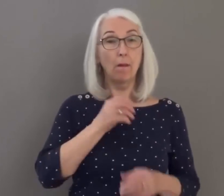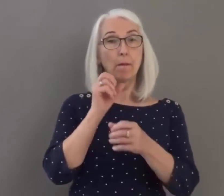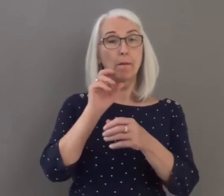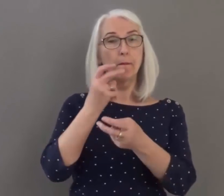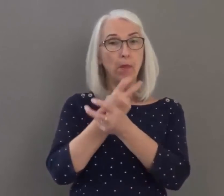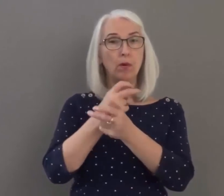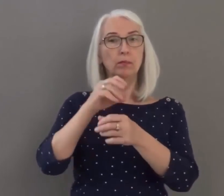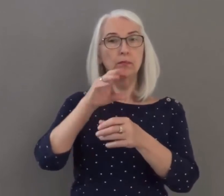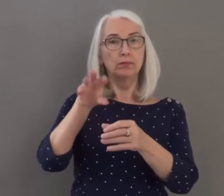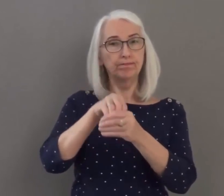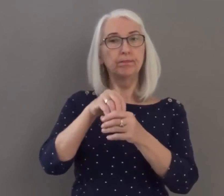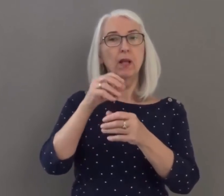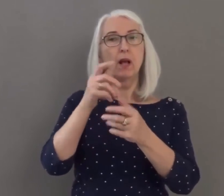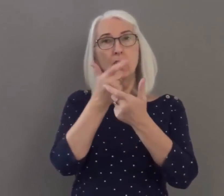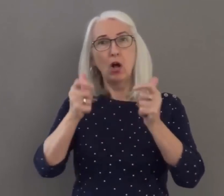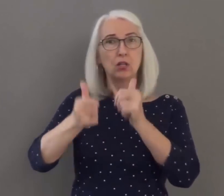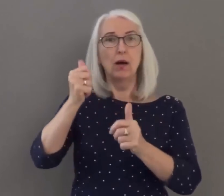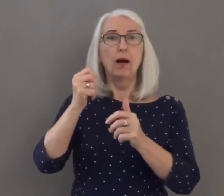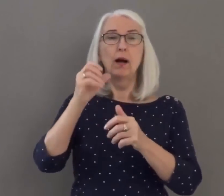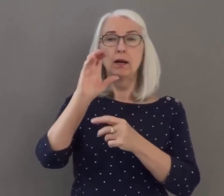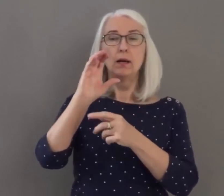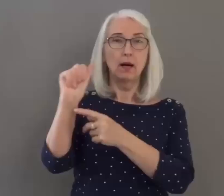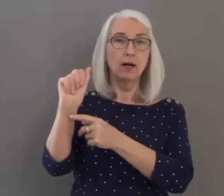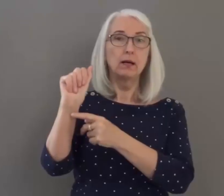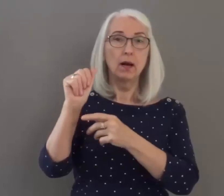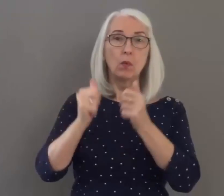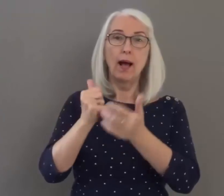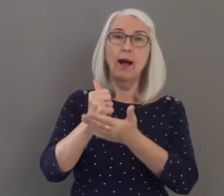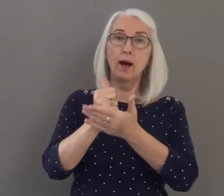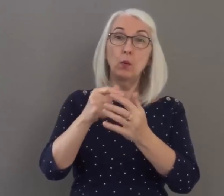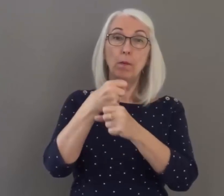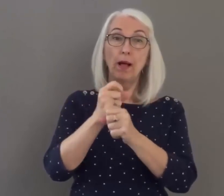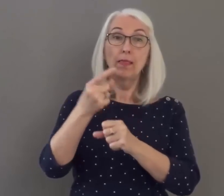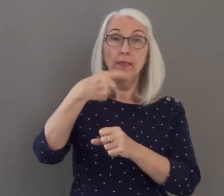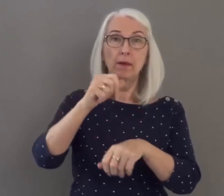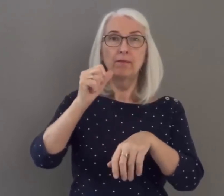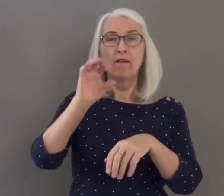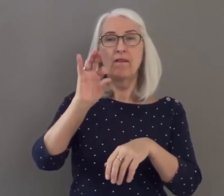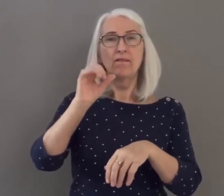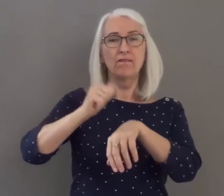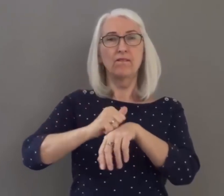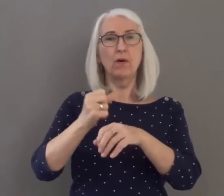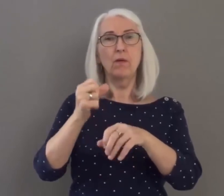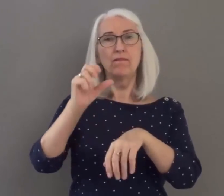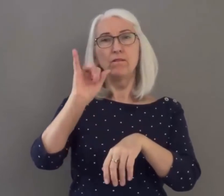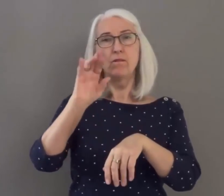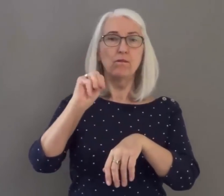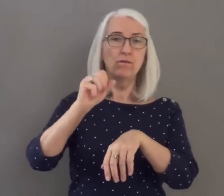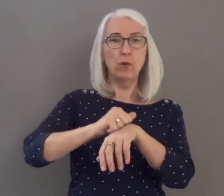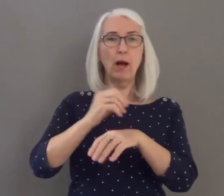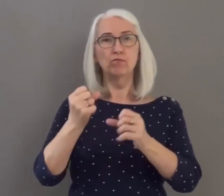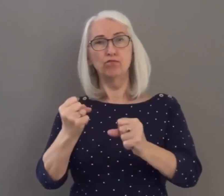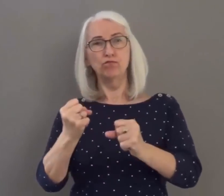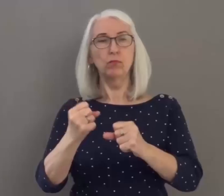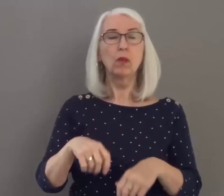Our bones contain large amounts of calcium, which helps to make them firm and rigid.